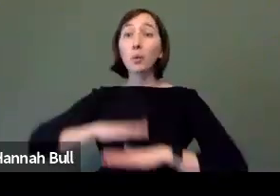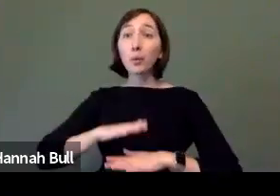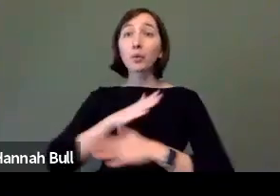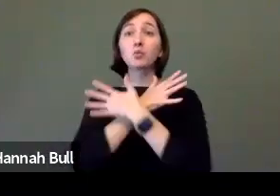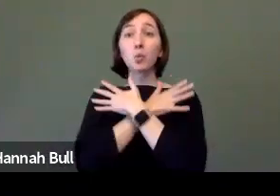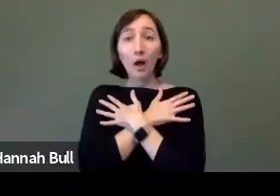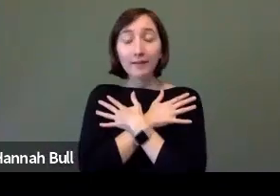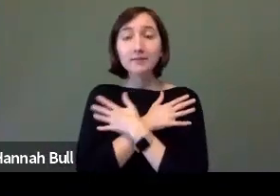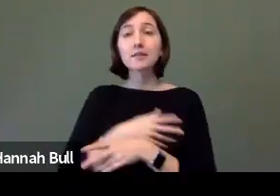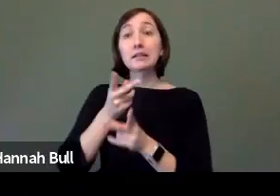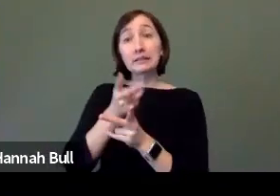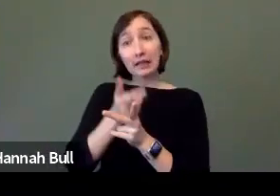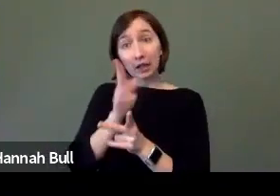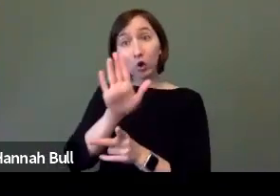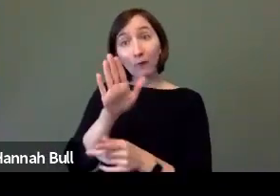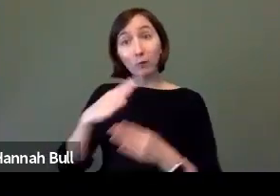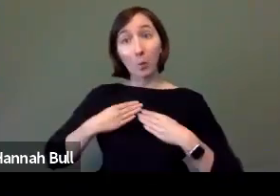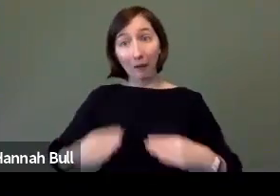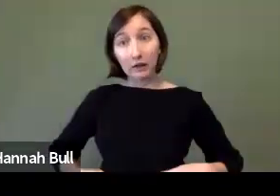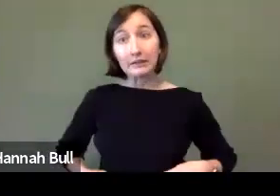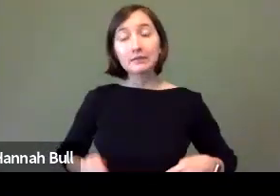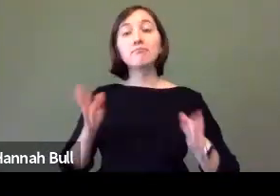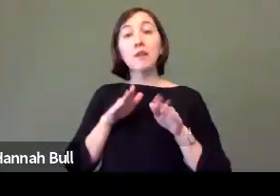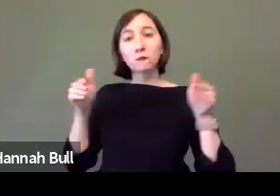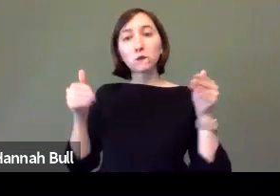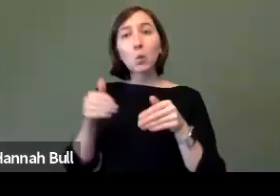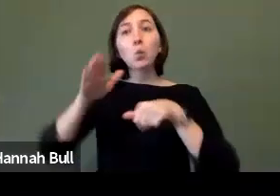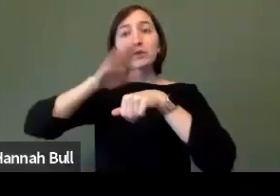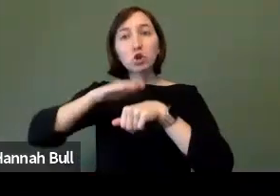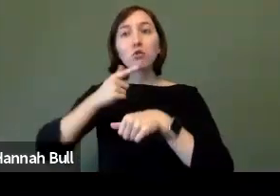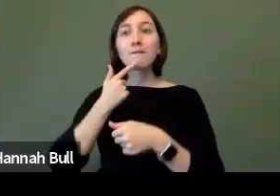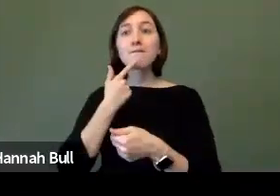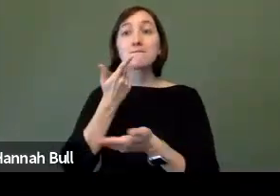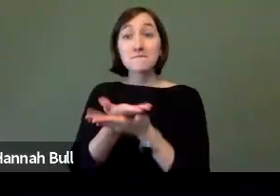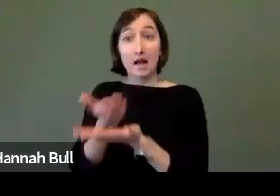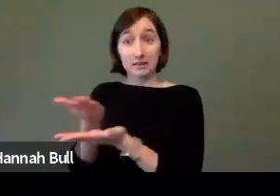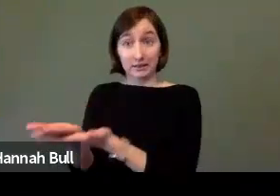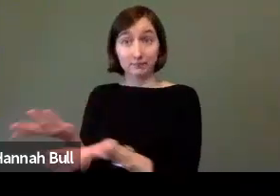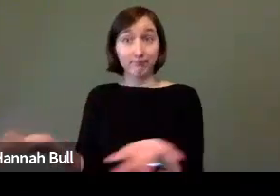Focus on the facts. Those are things that sometimes we need a